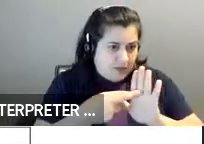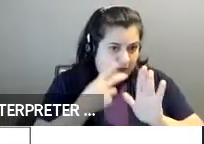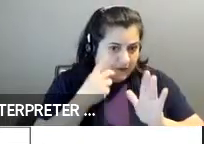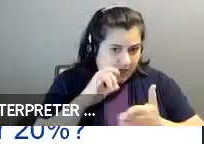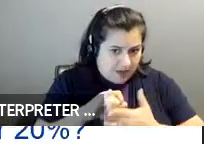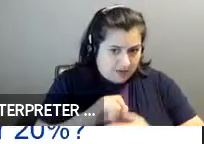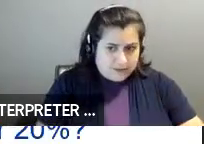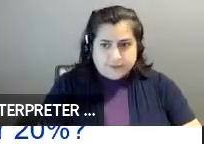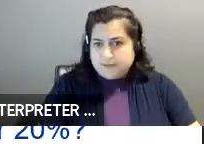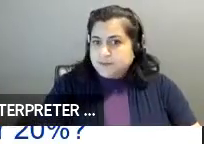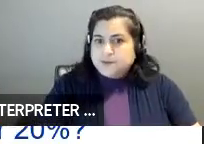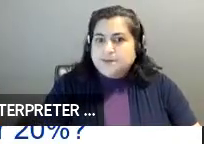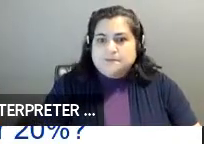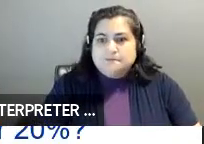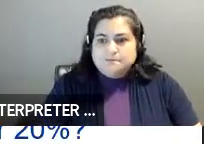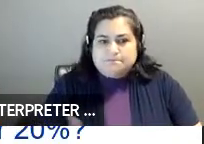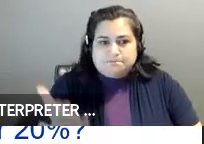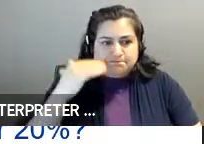Okay.